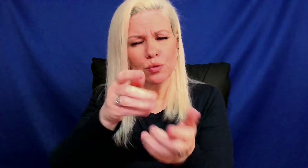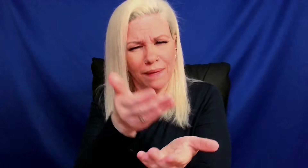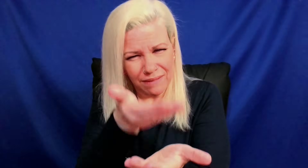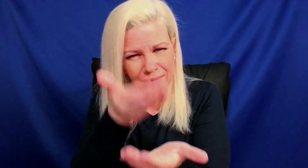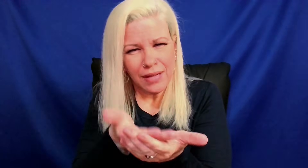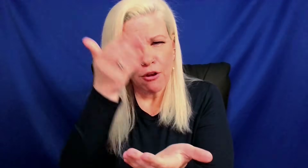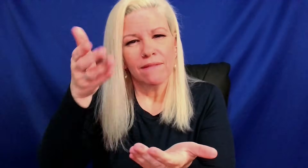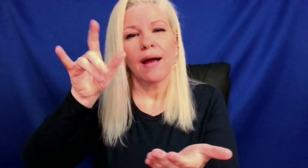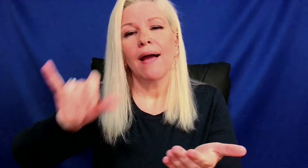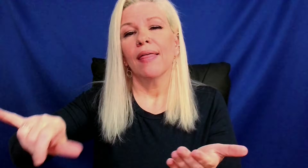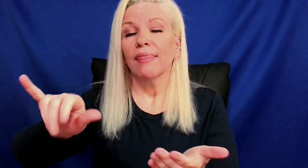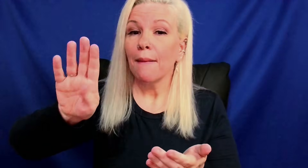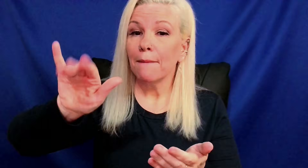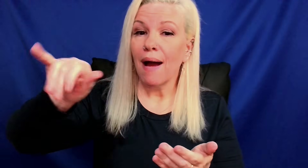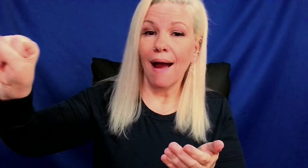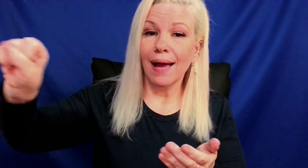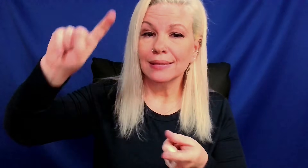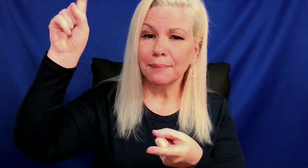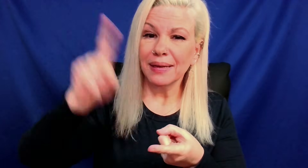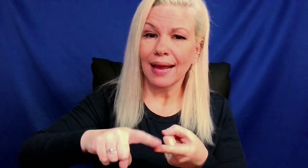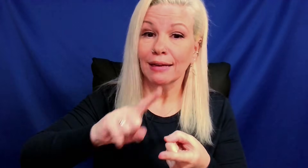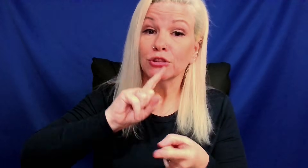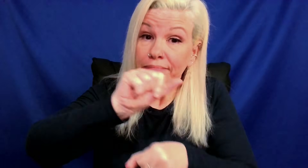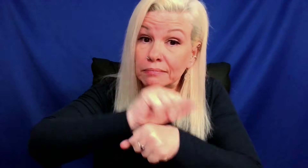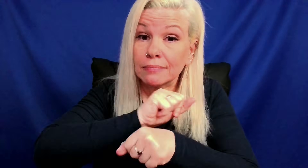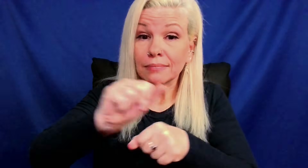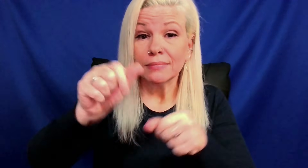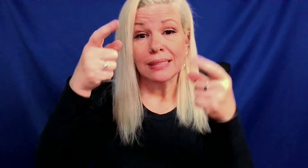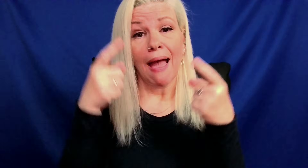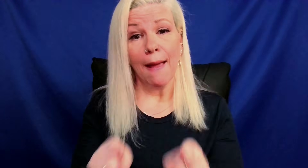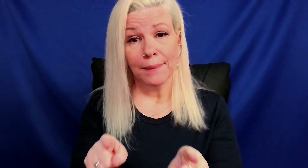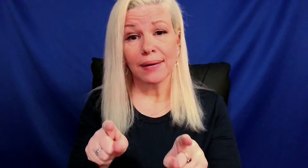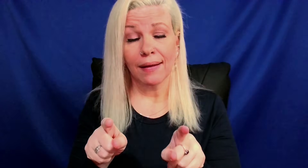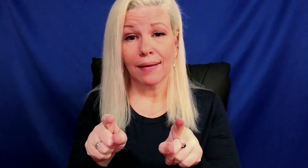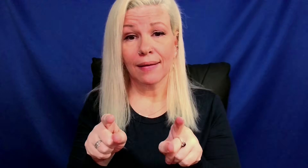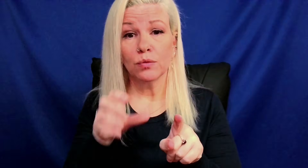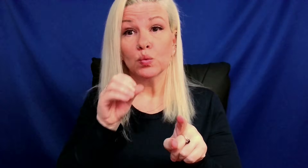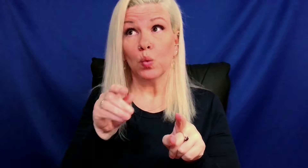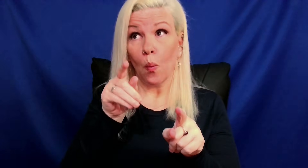that bias mitigation is happening so that they can trust the test